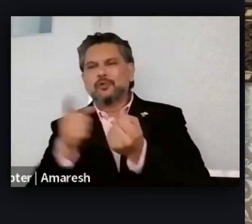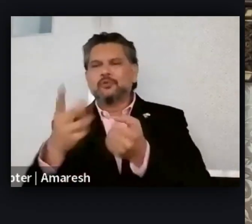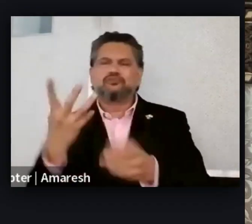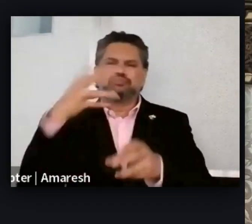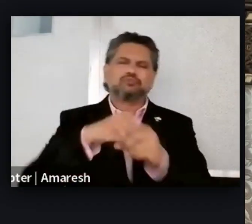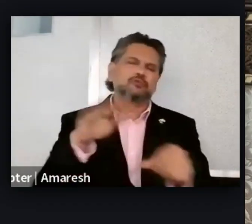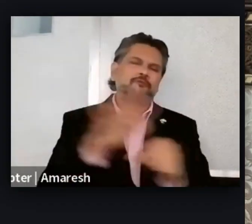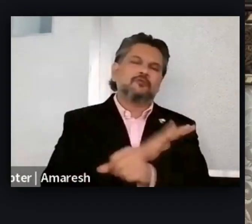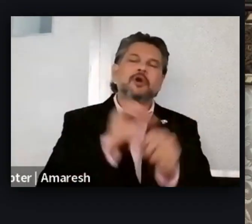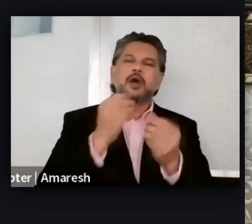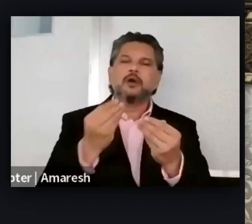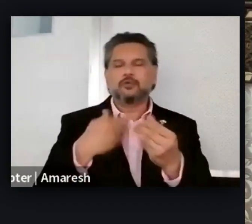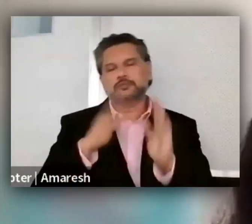in the IGF. Yes.